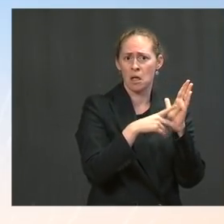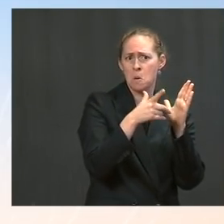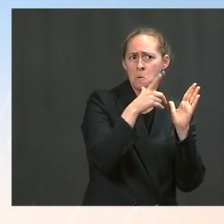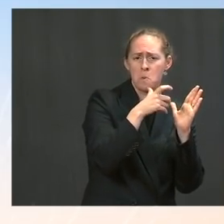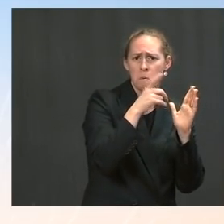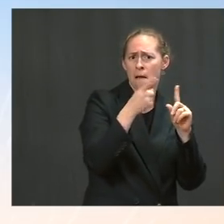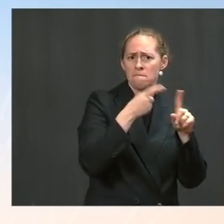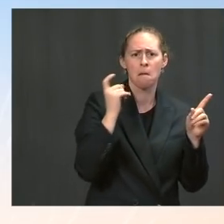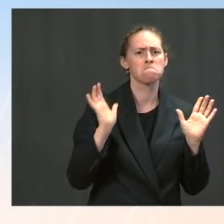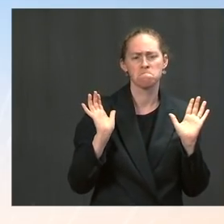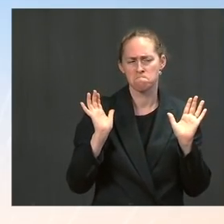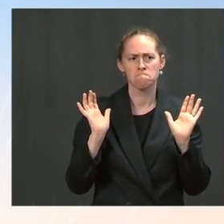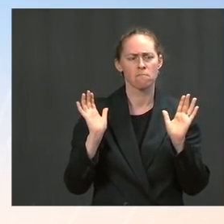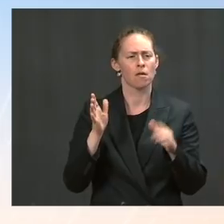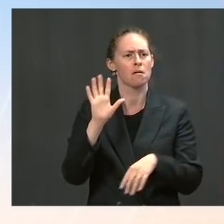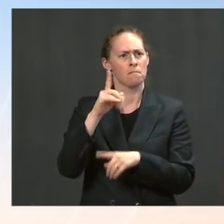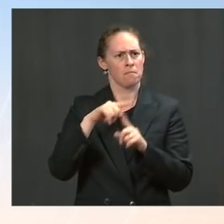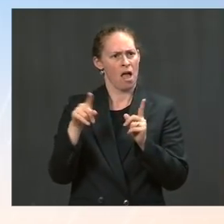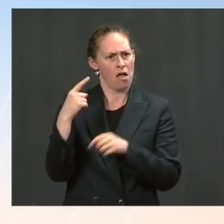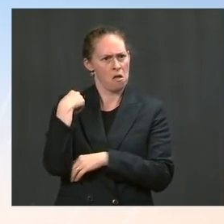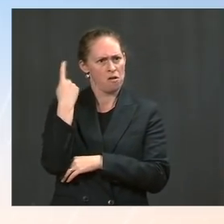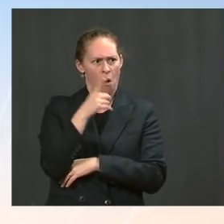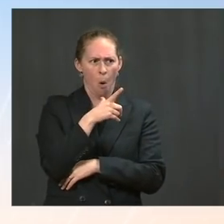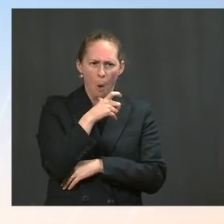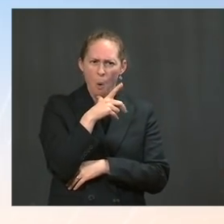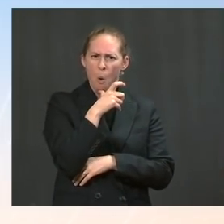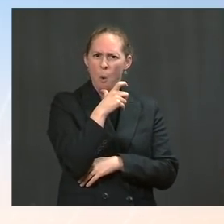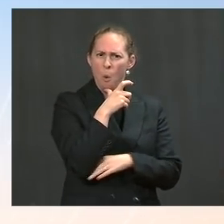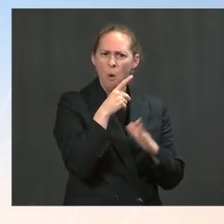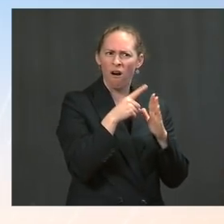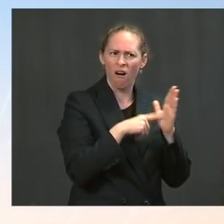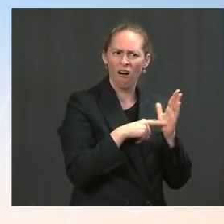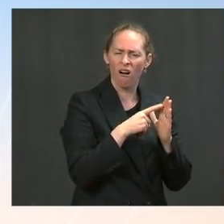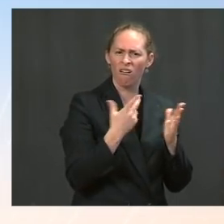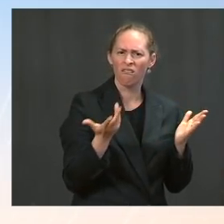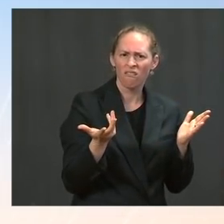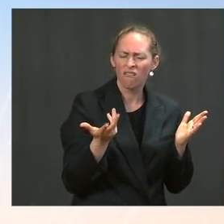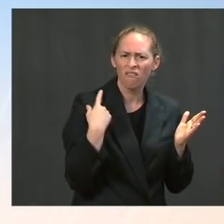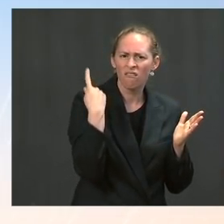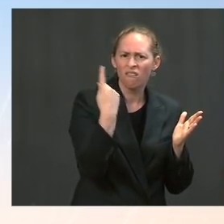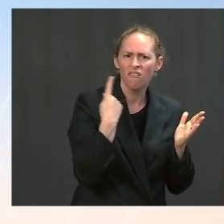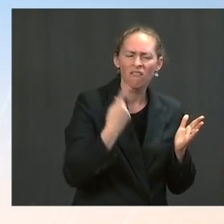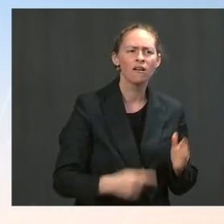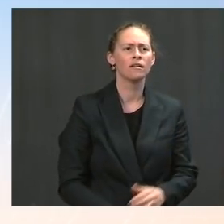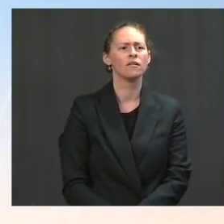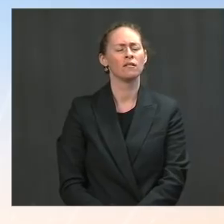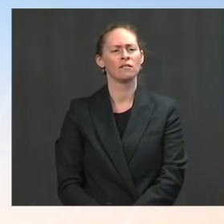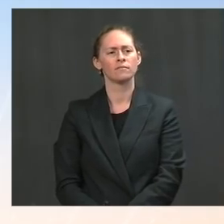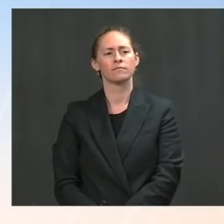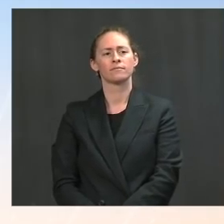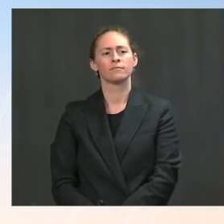of who those individuals are, as was asked before? And what specifically -- you've given a tough message to the social platforms that they should do more --